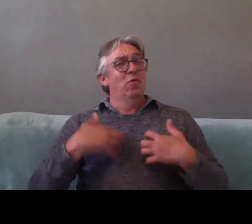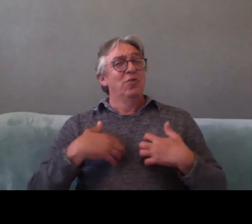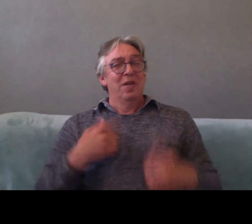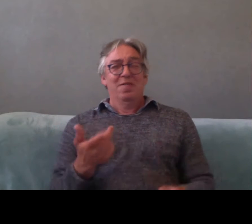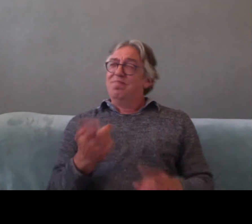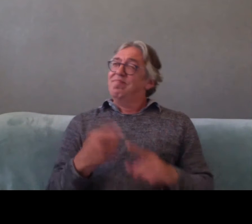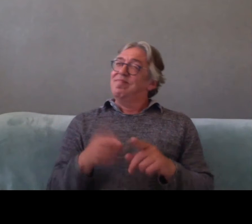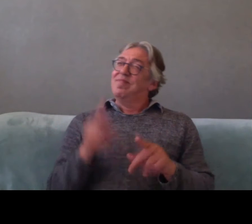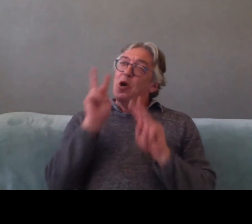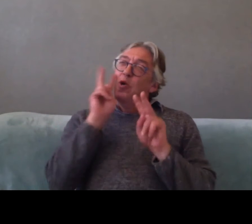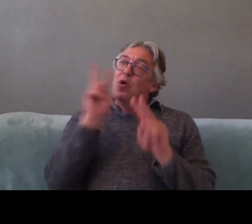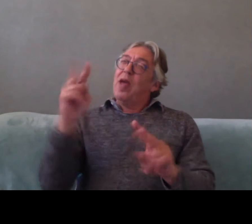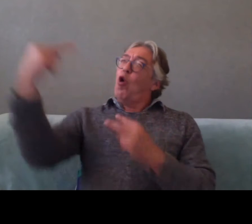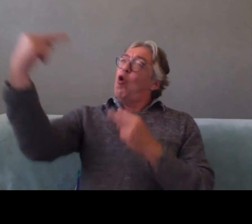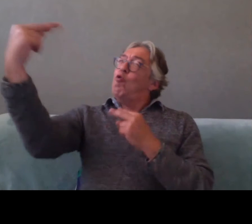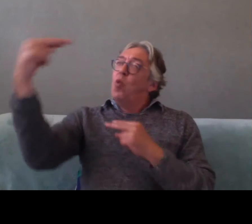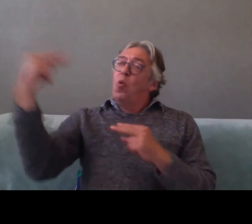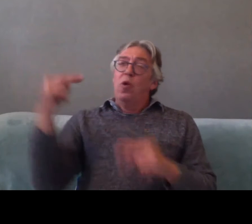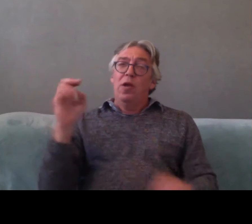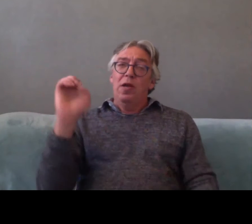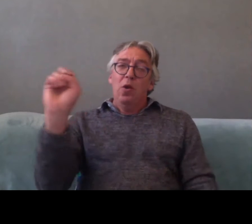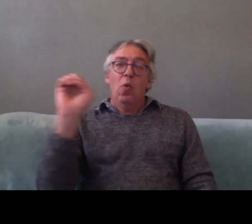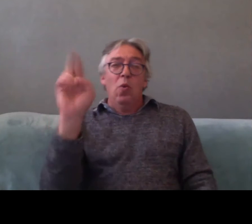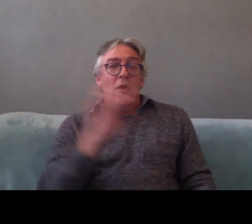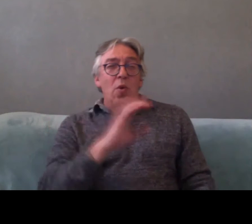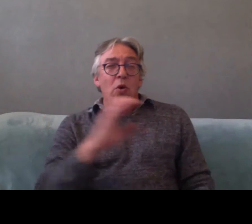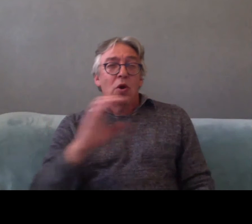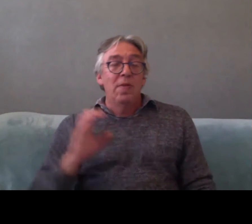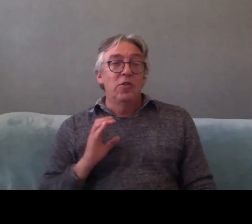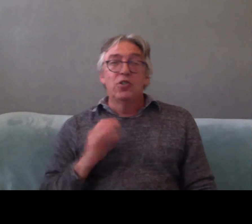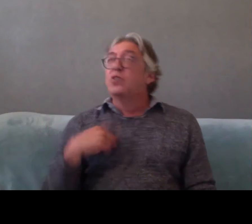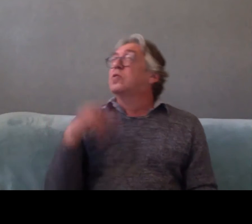the point of view of the Commission because it gives us the opportunity